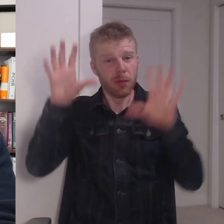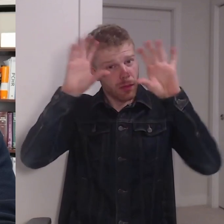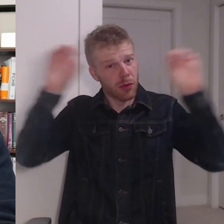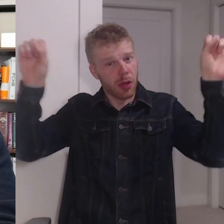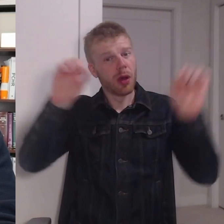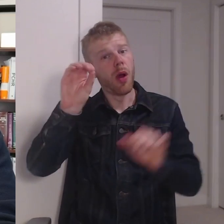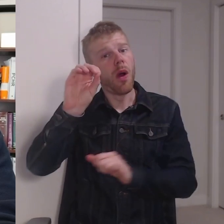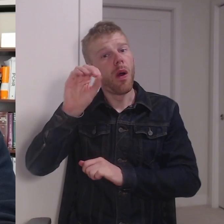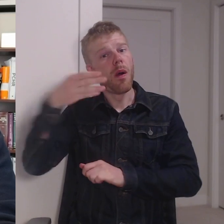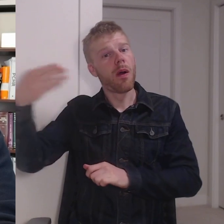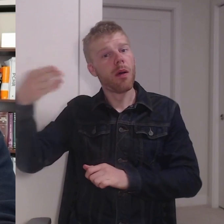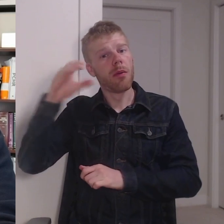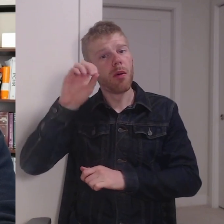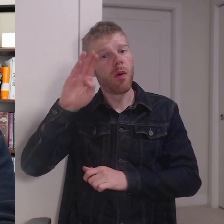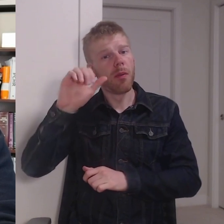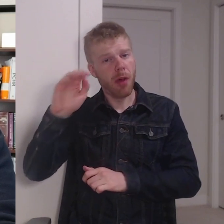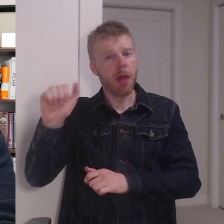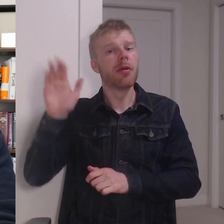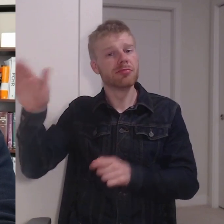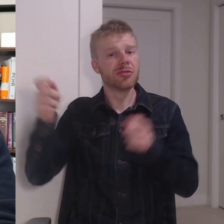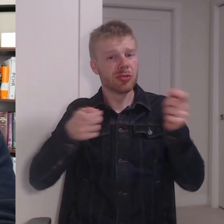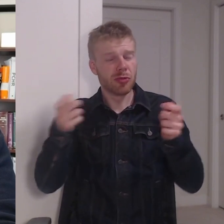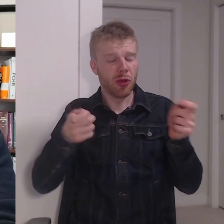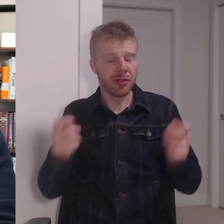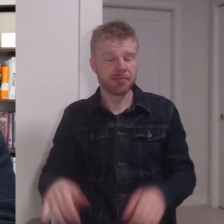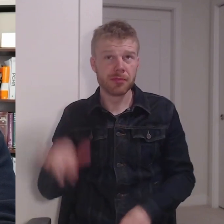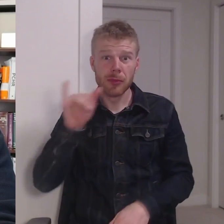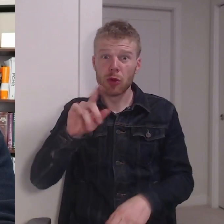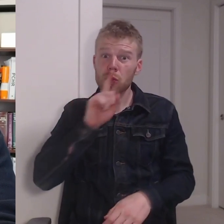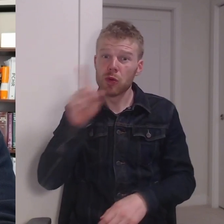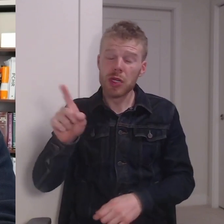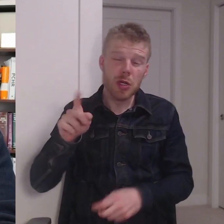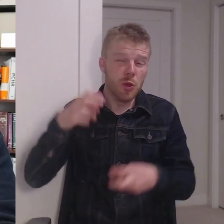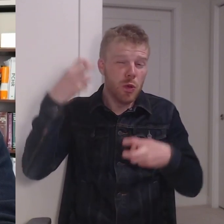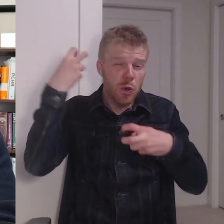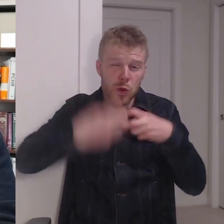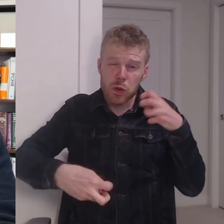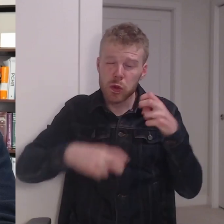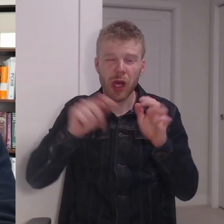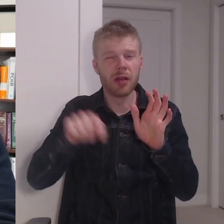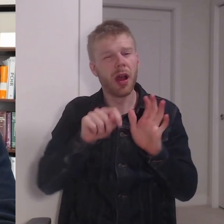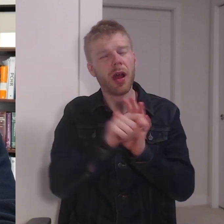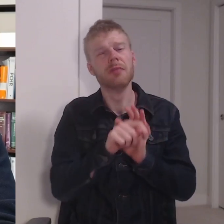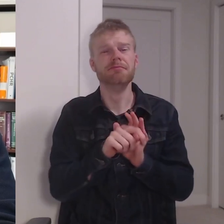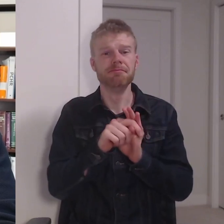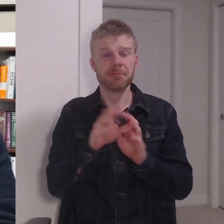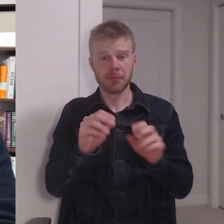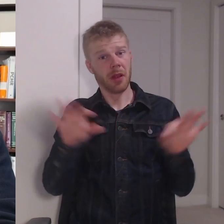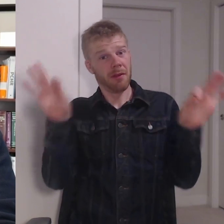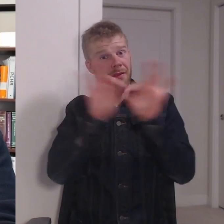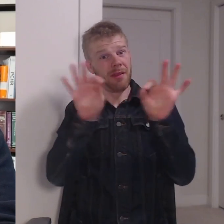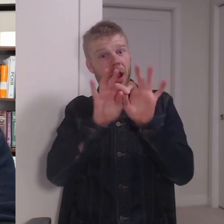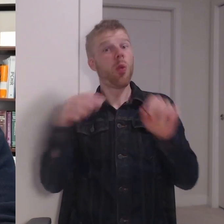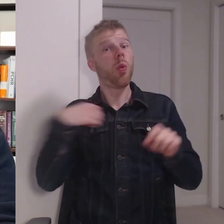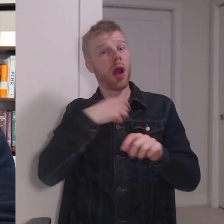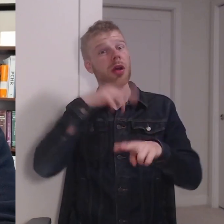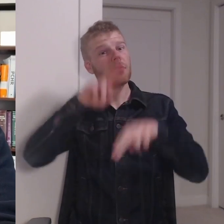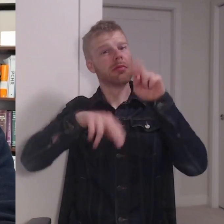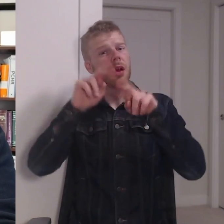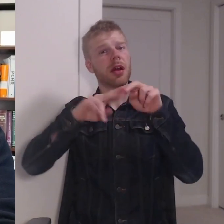Obama administration. It was a very challenging time and the value of our